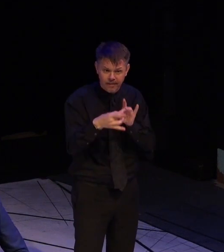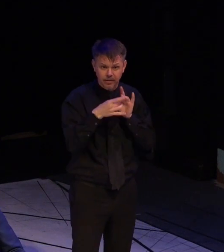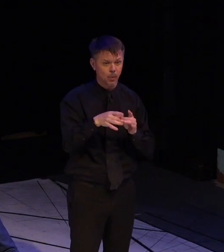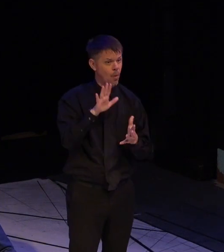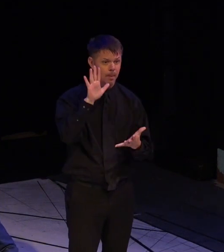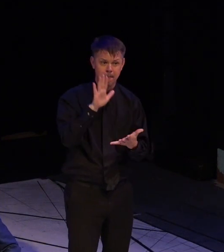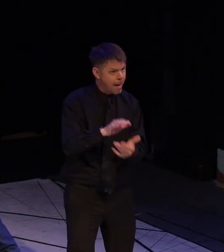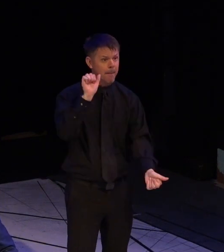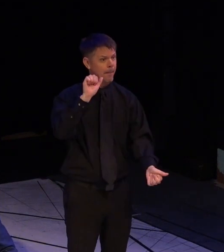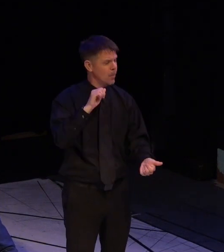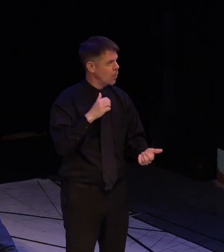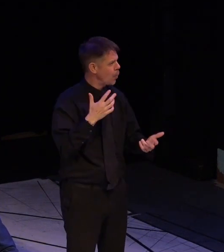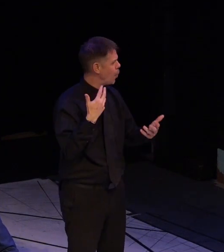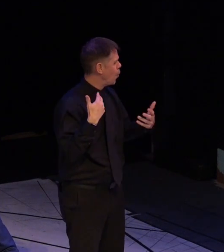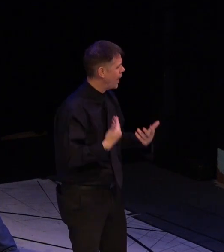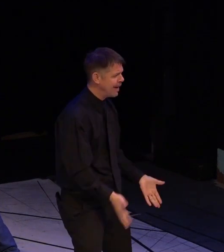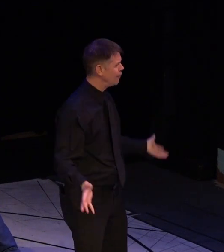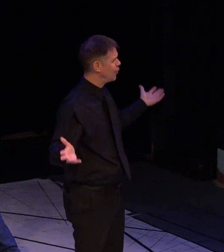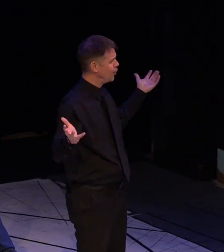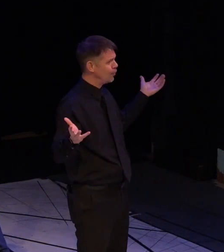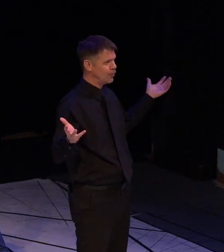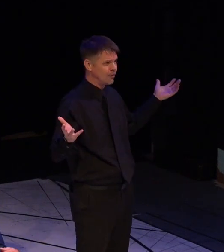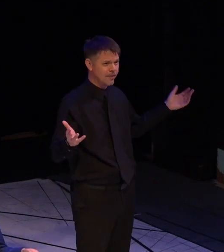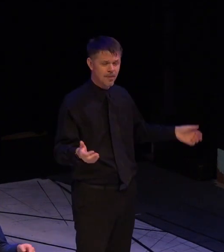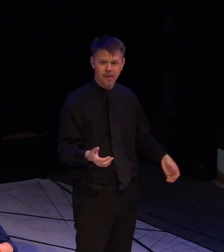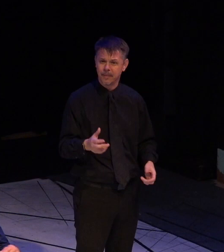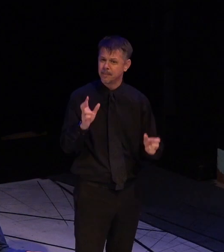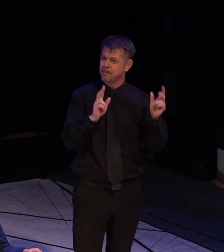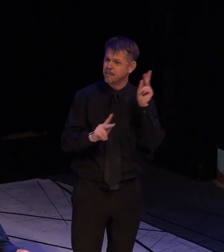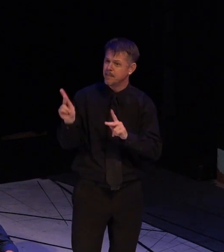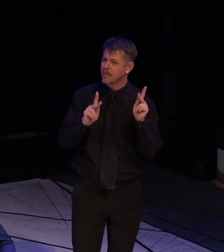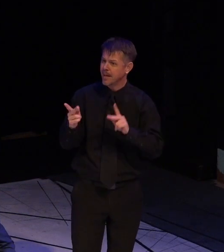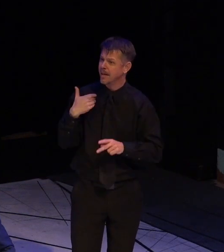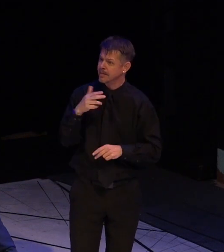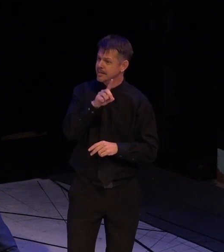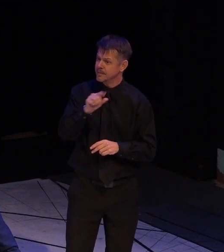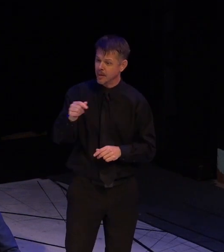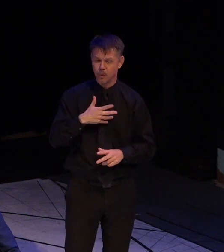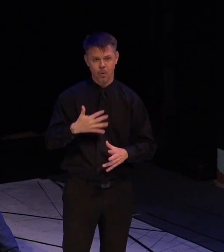or whatever it is they wanna be in. People with disabilities wanna get down just like everybody else.